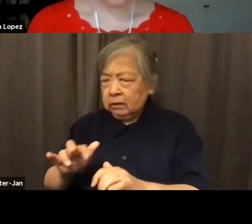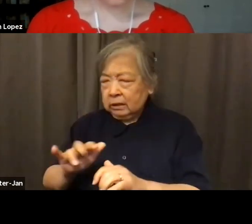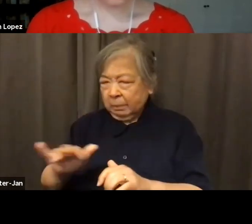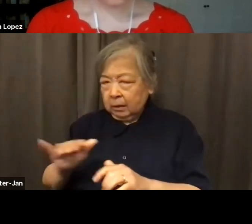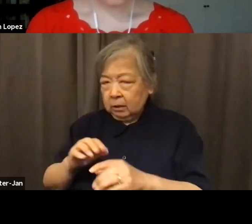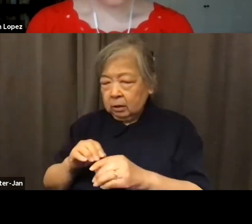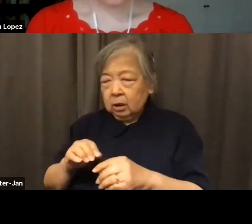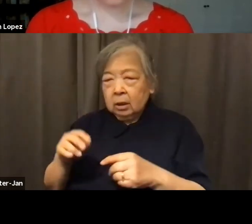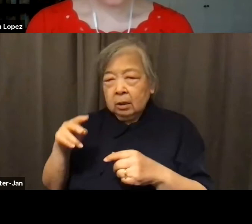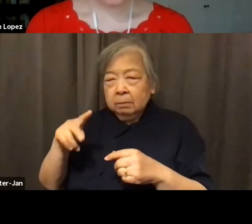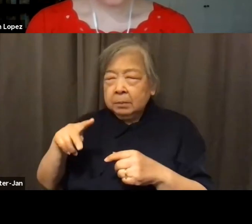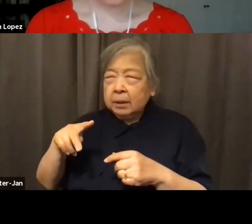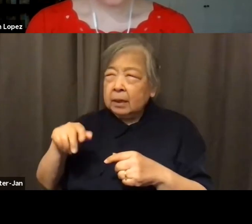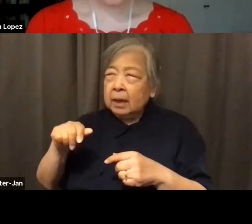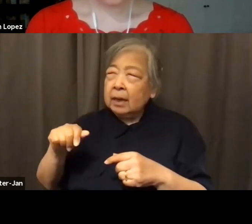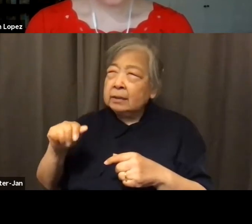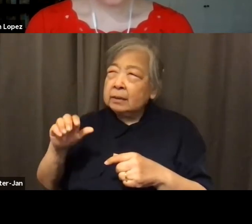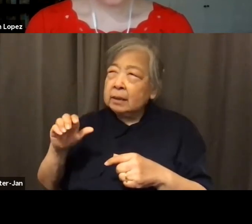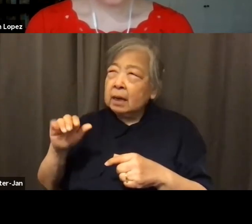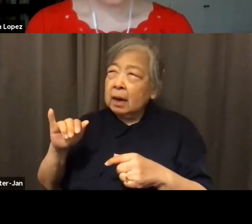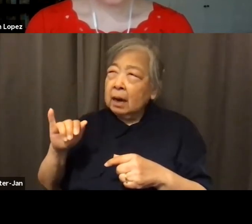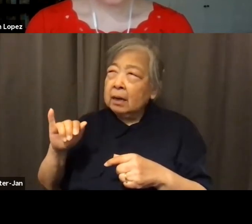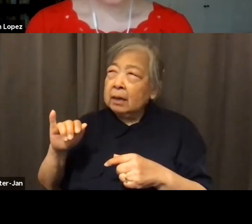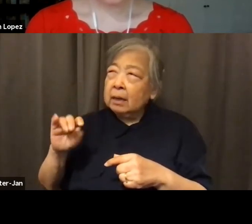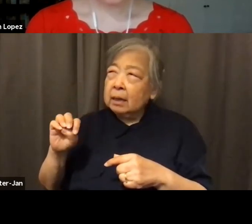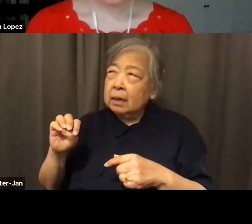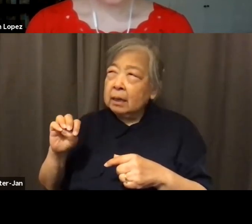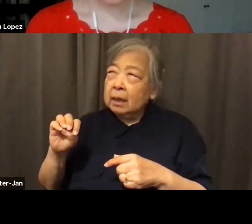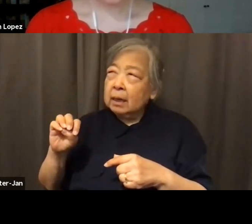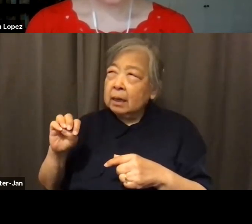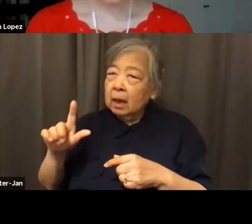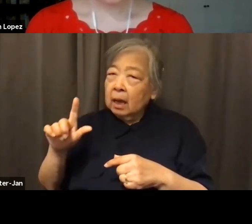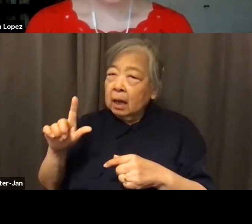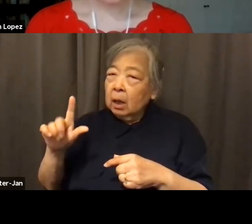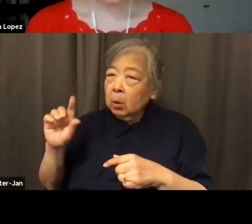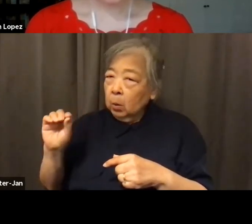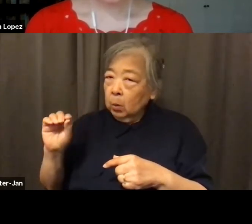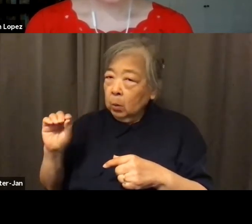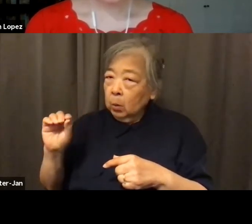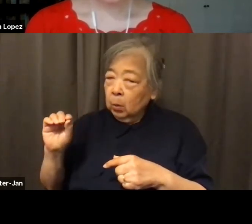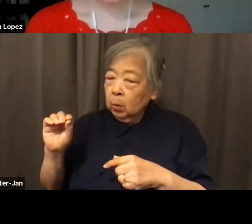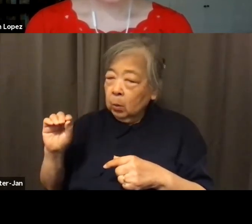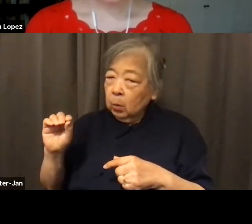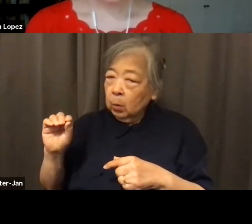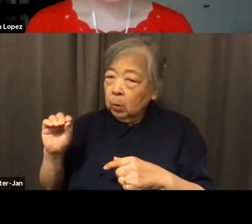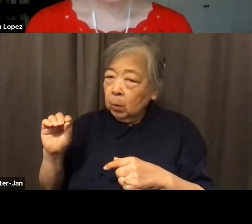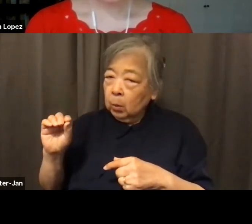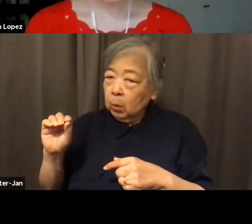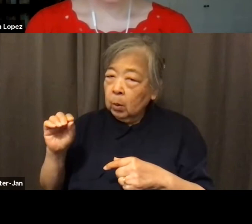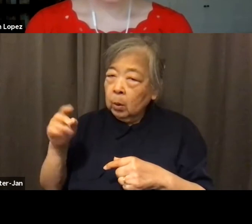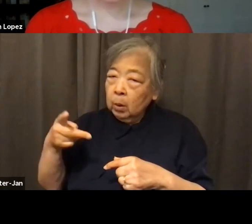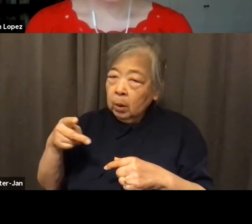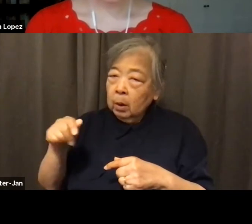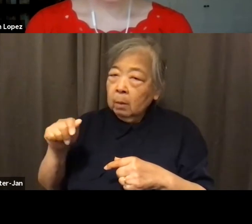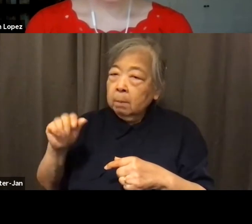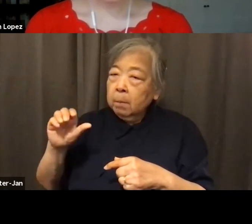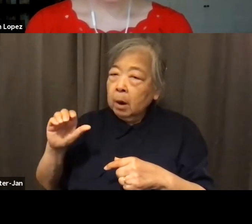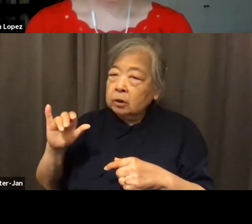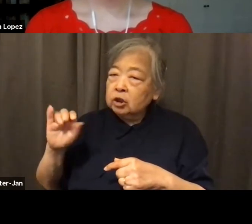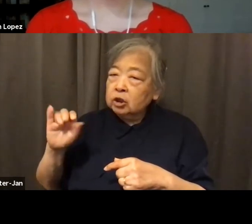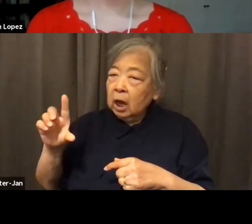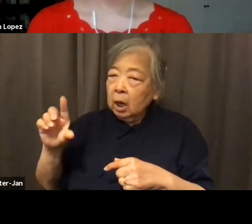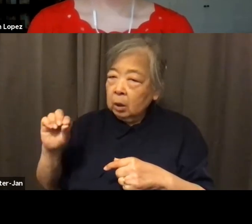PA-C-I-E-L-L-O, the Paciello Group.